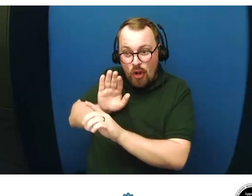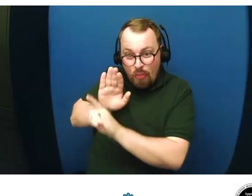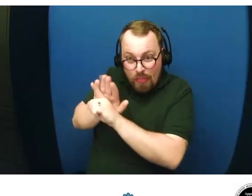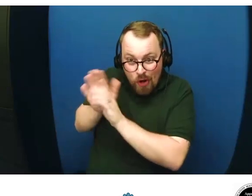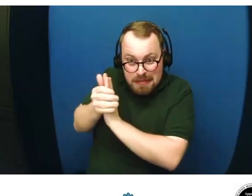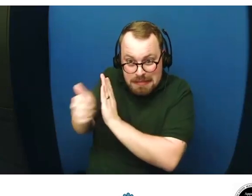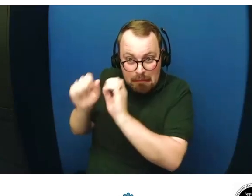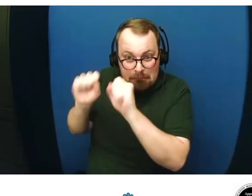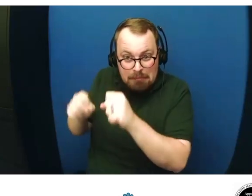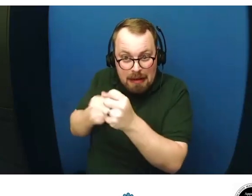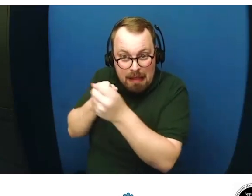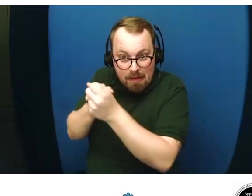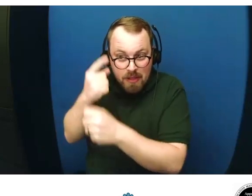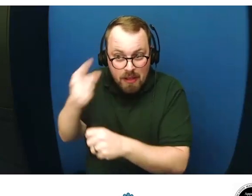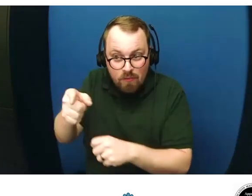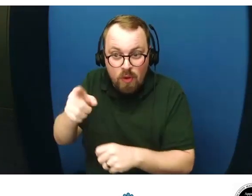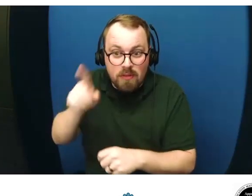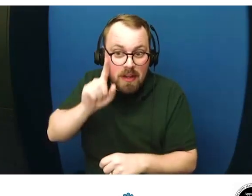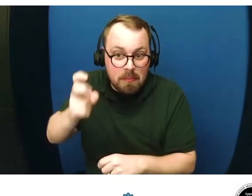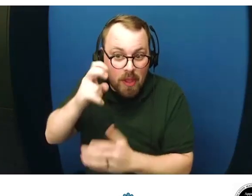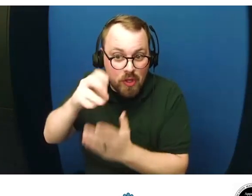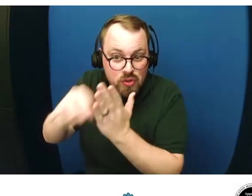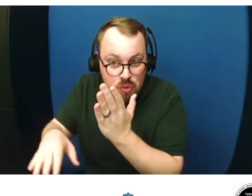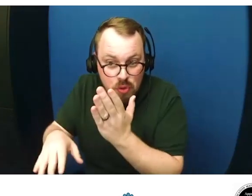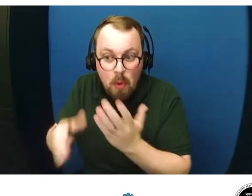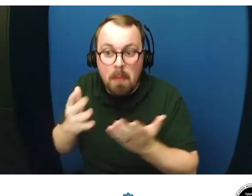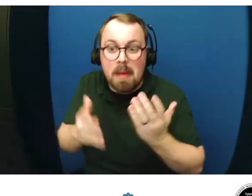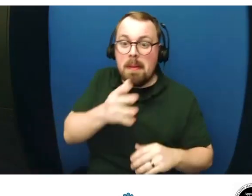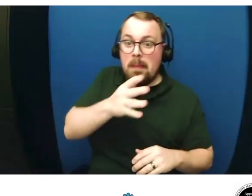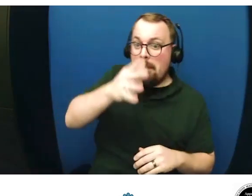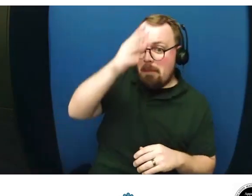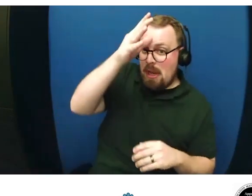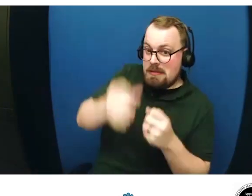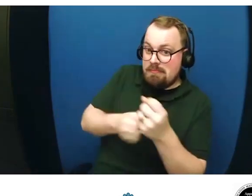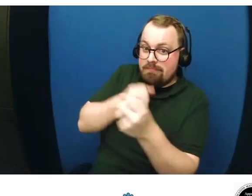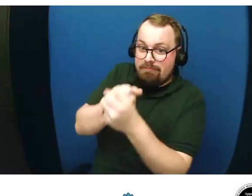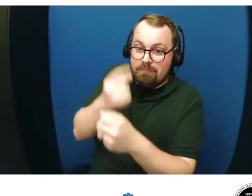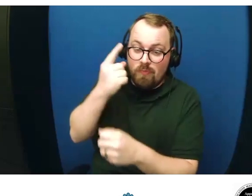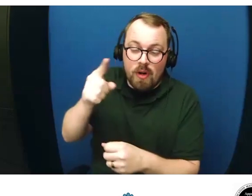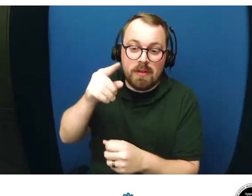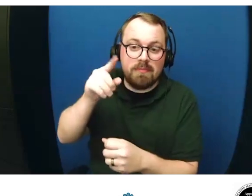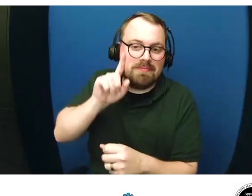student, or the parent being able to advocate for the student. You know, it can...it can fit